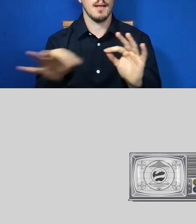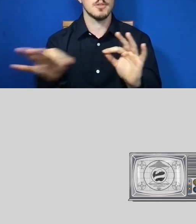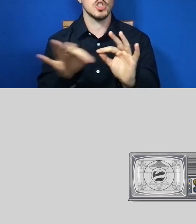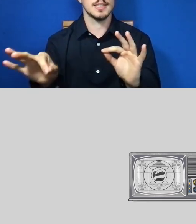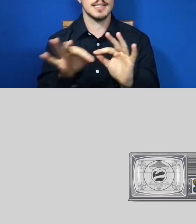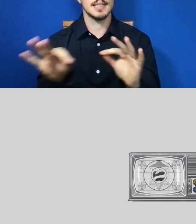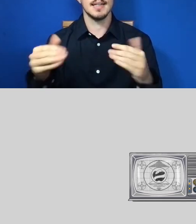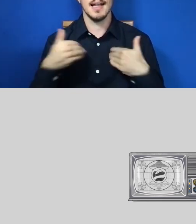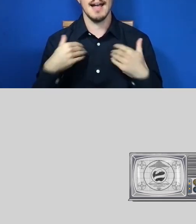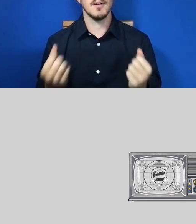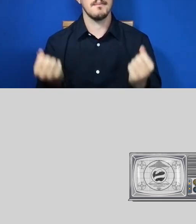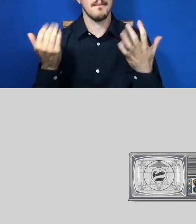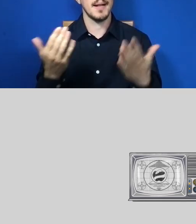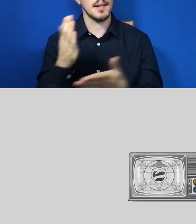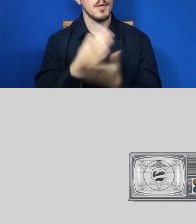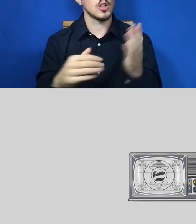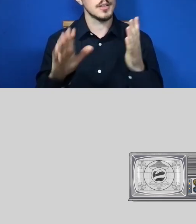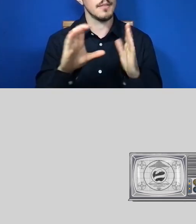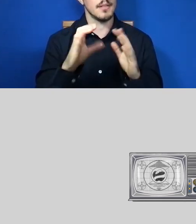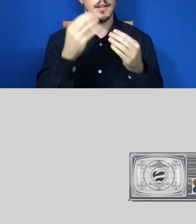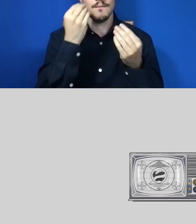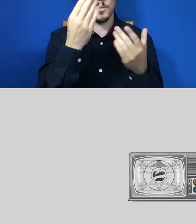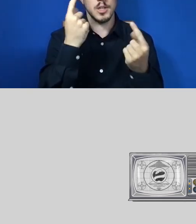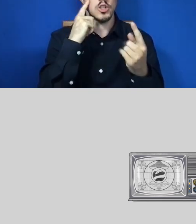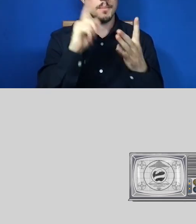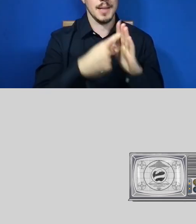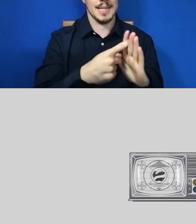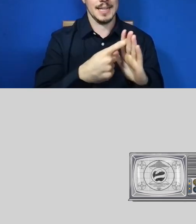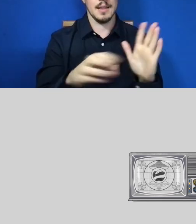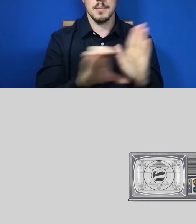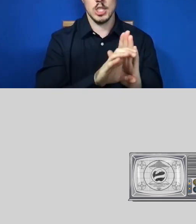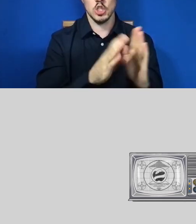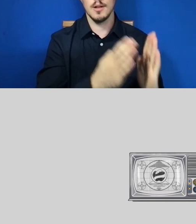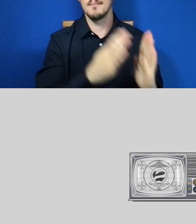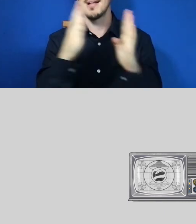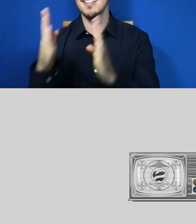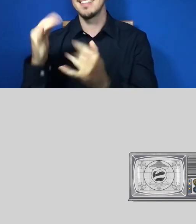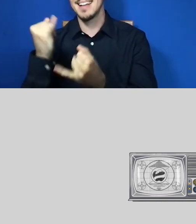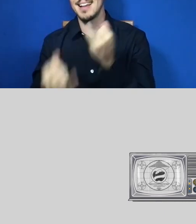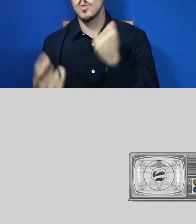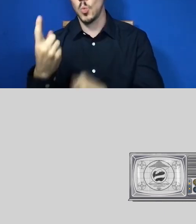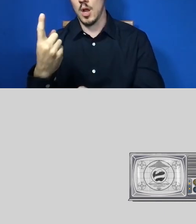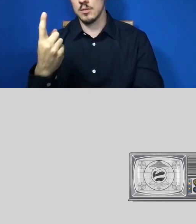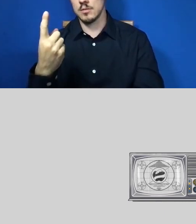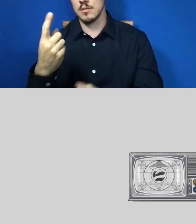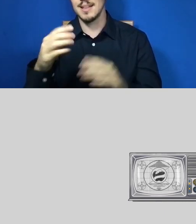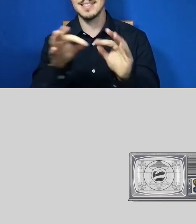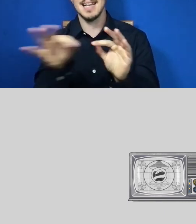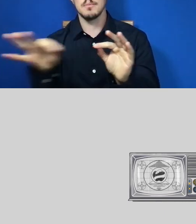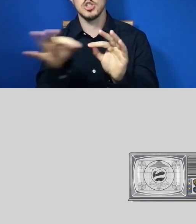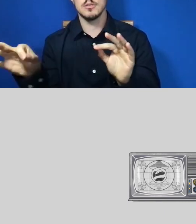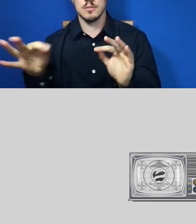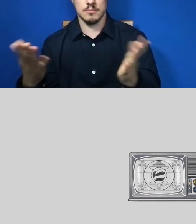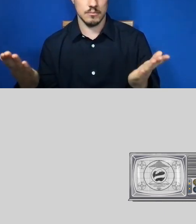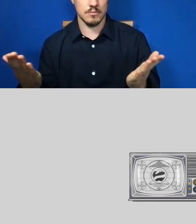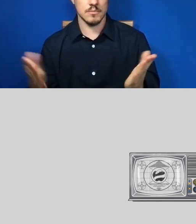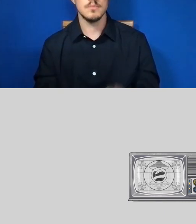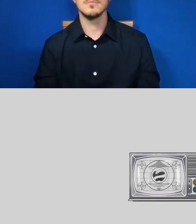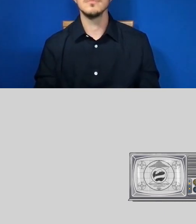we have many pieces of data in the beginning, which is our image, and at the end, we're left with one piece of data, which is the captions.